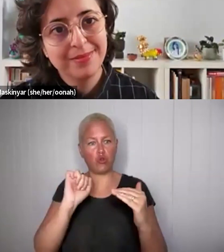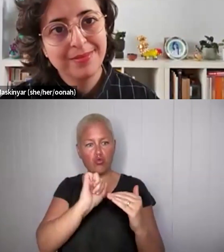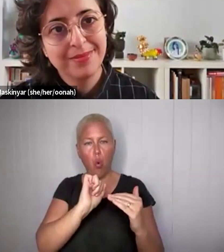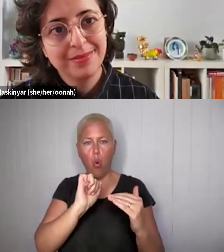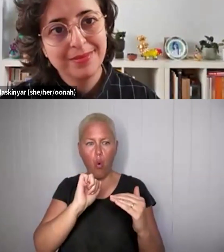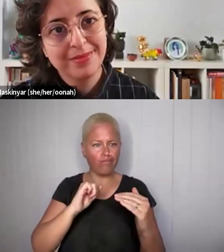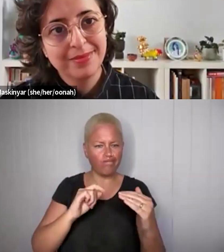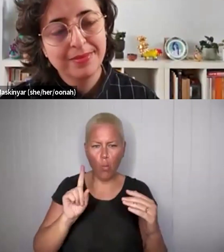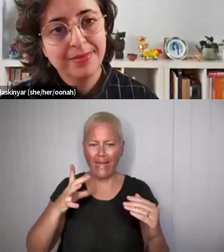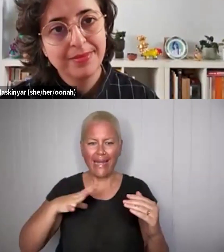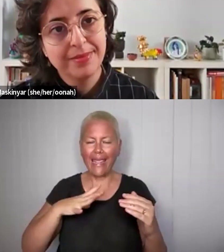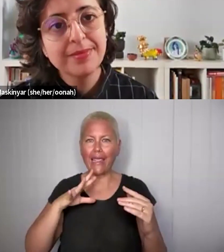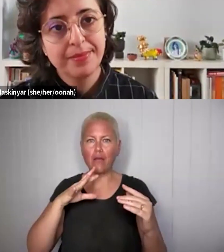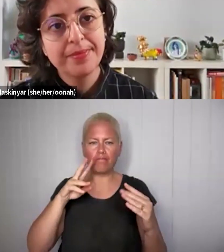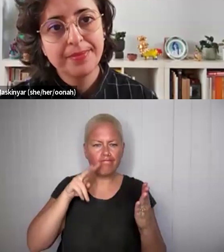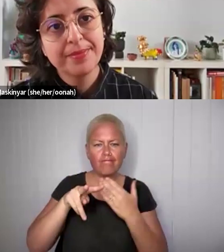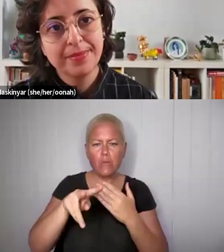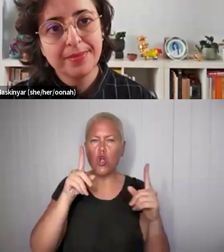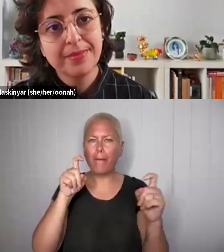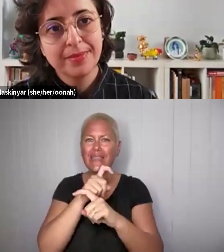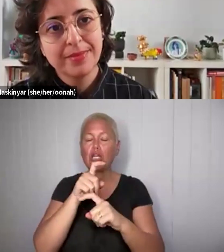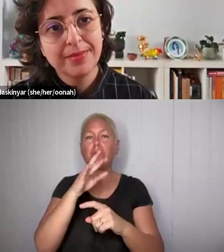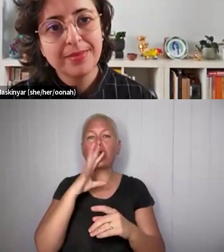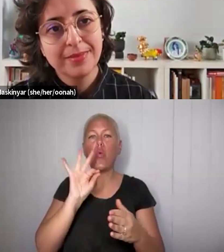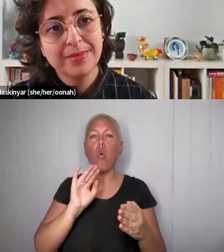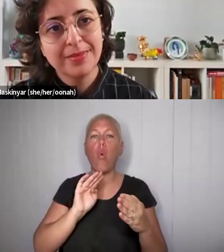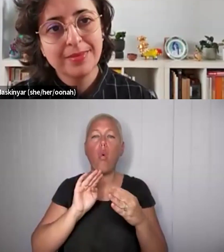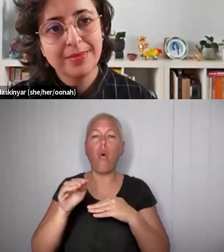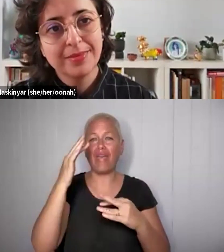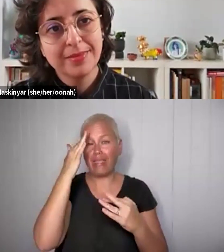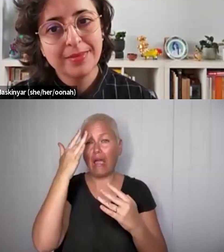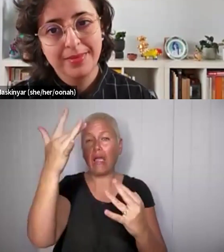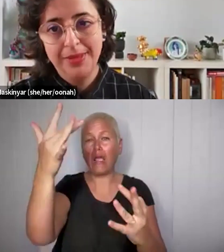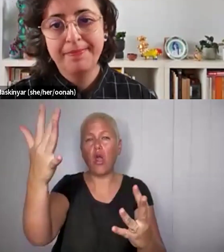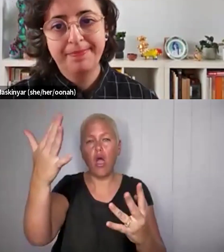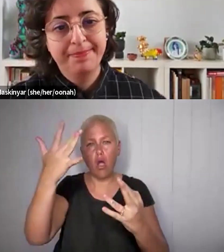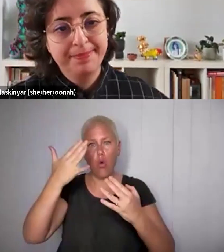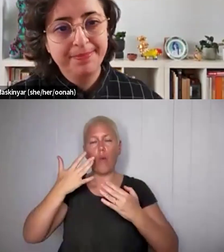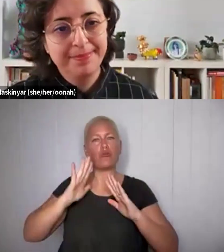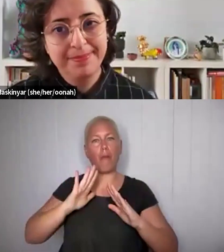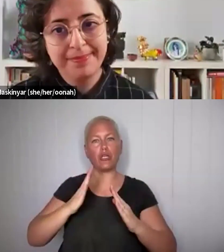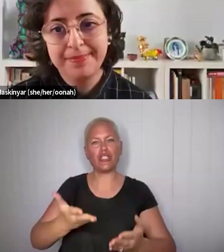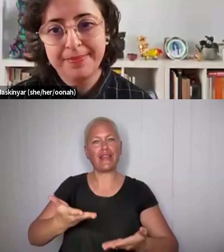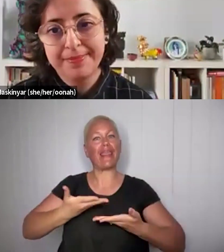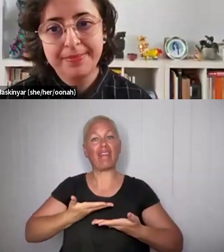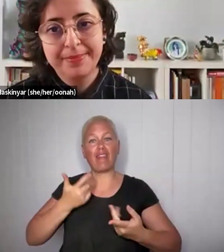start to over think yourself and going down that path yet. It is really just around the idea.